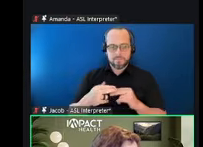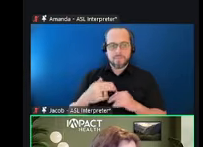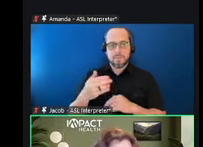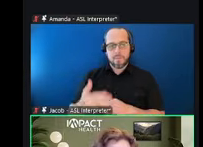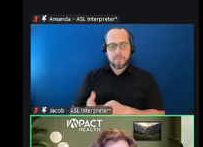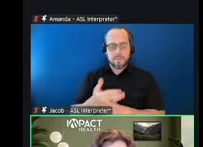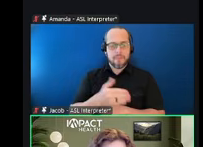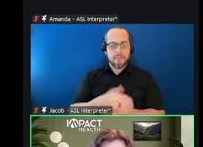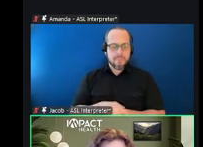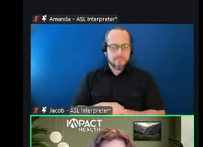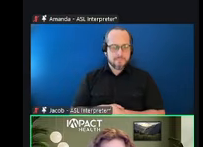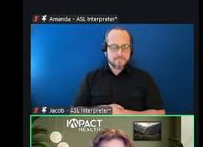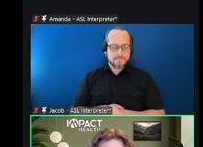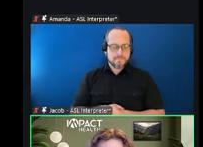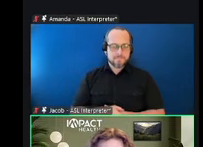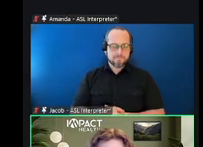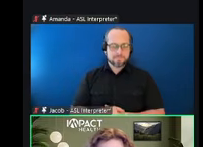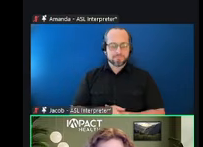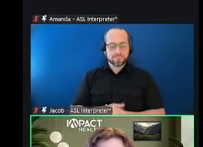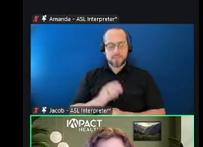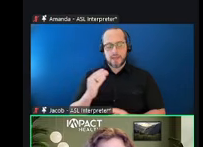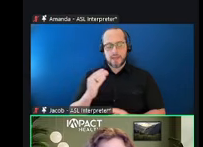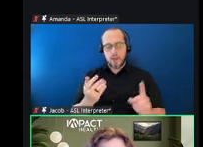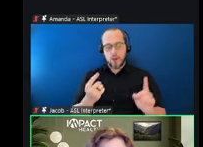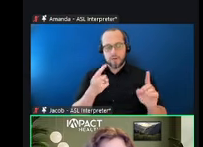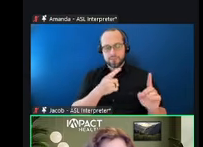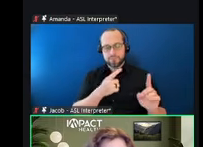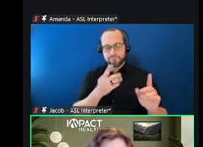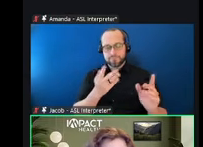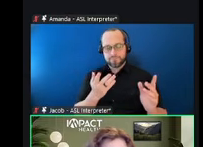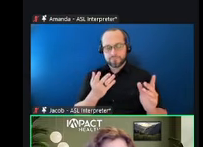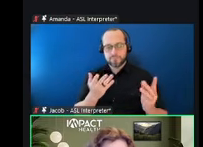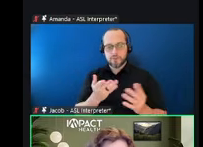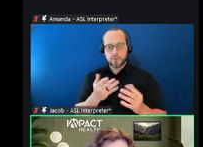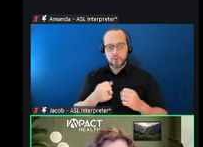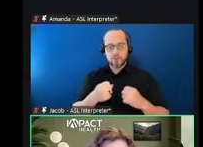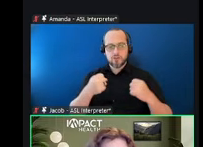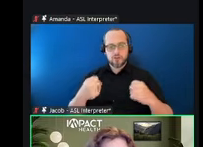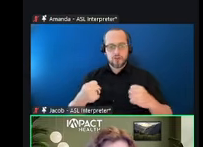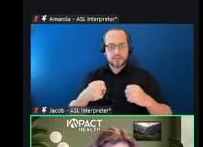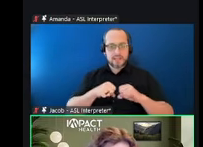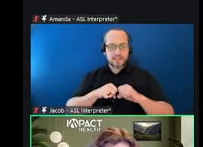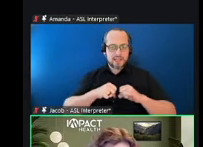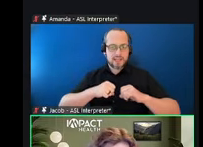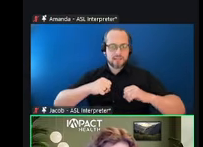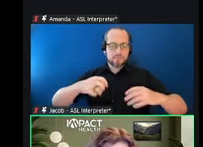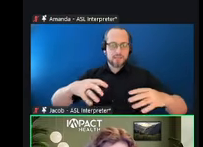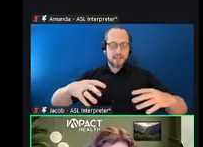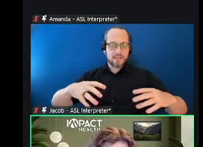slide. Um our focus is to strengthen, expand and sustain. There is so much good work happening here